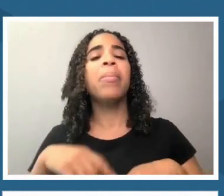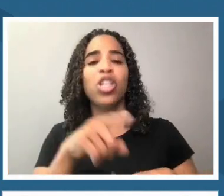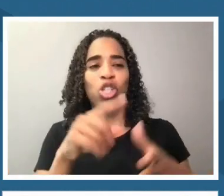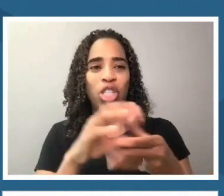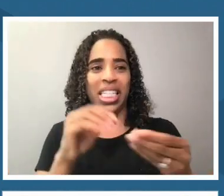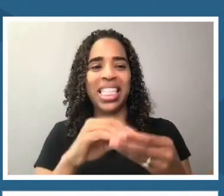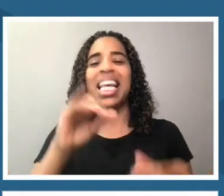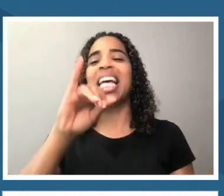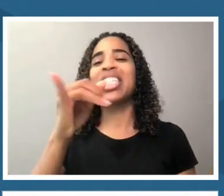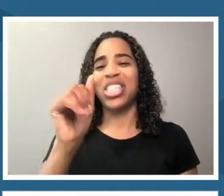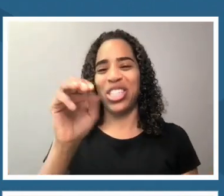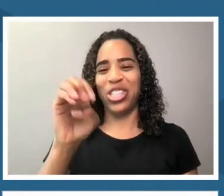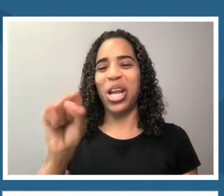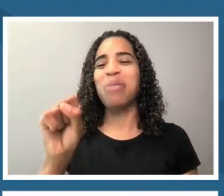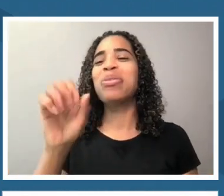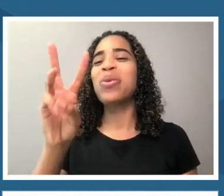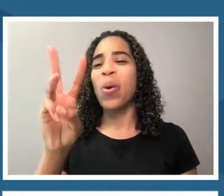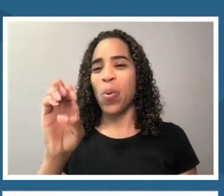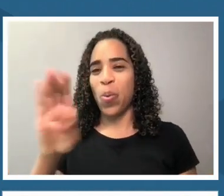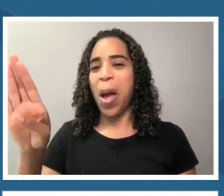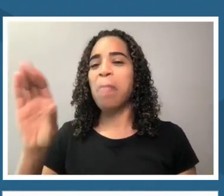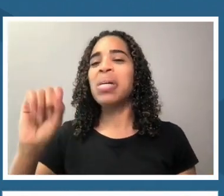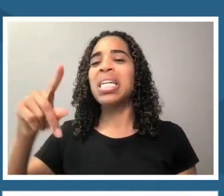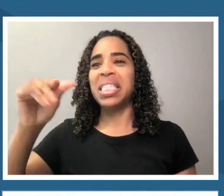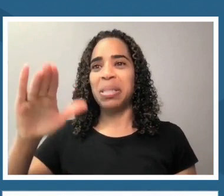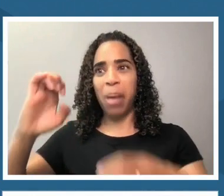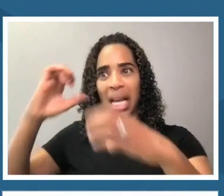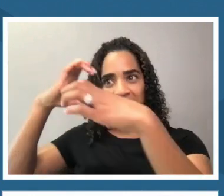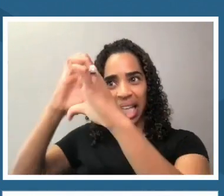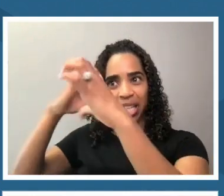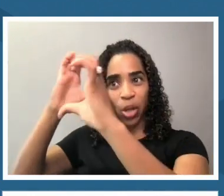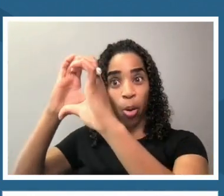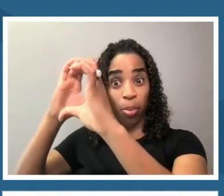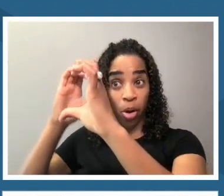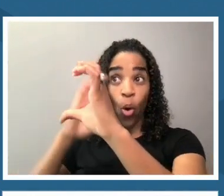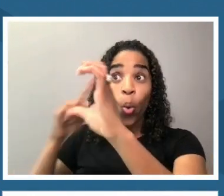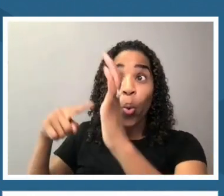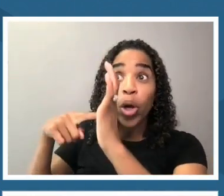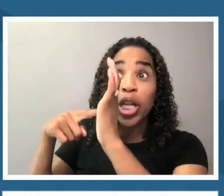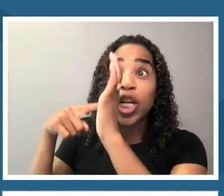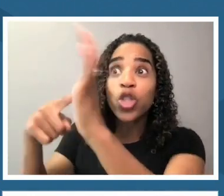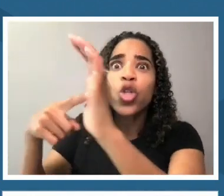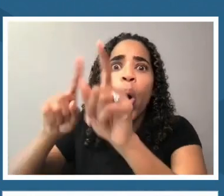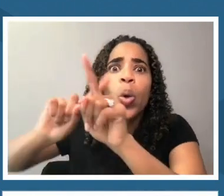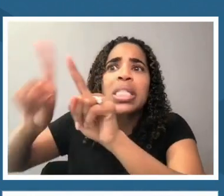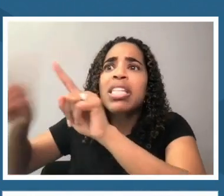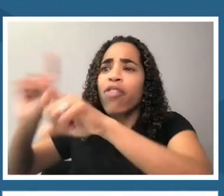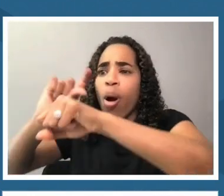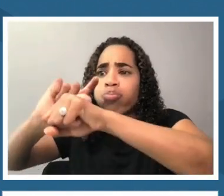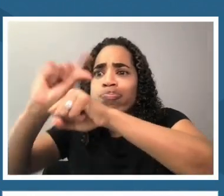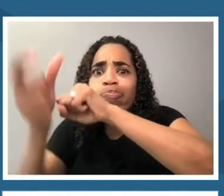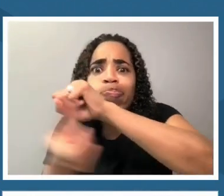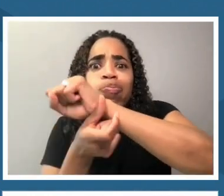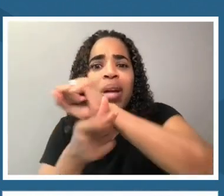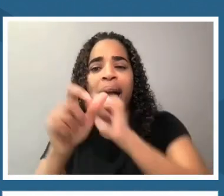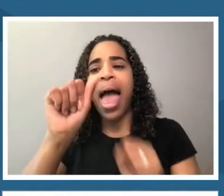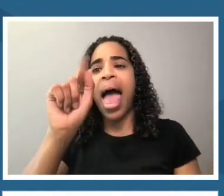telescope and uh whether it will show the composition of atmospheres so i